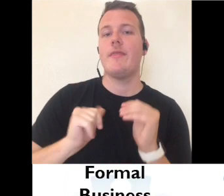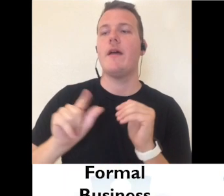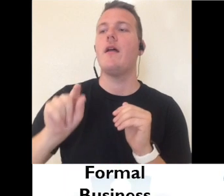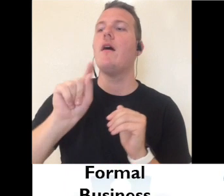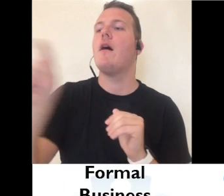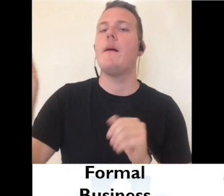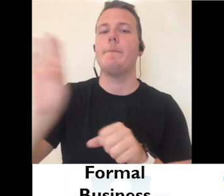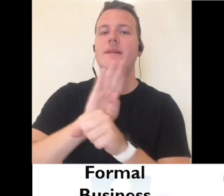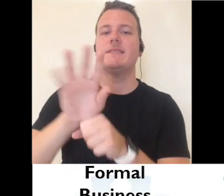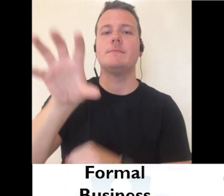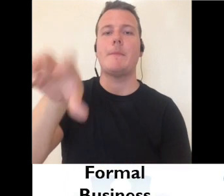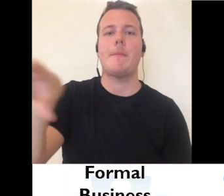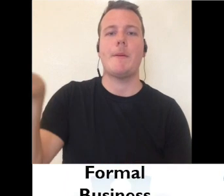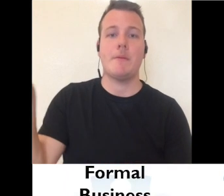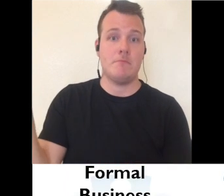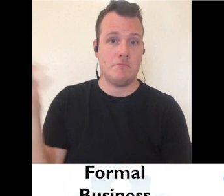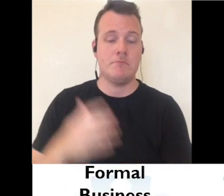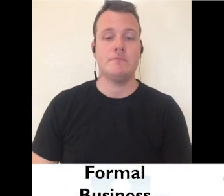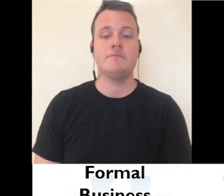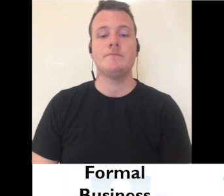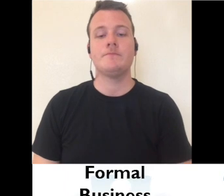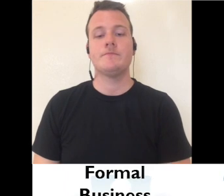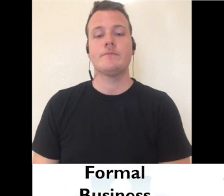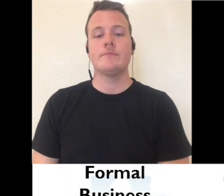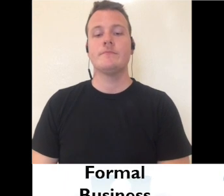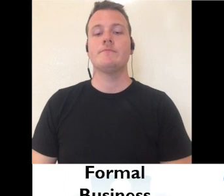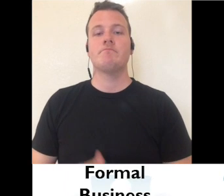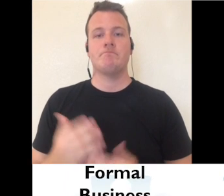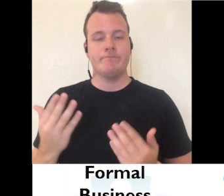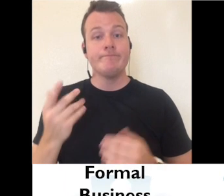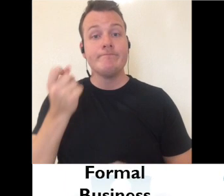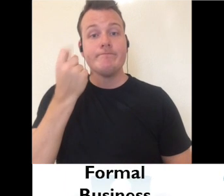Market really is defined by many different parameters, and a lot of this